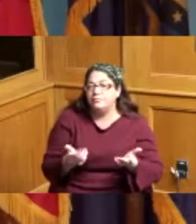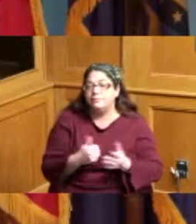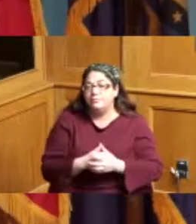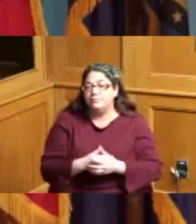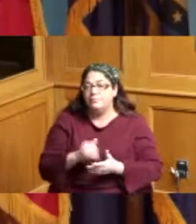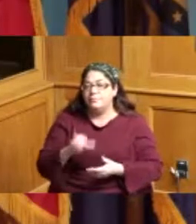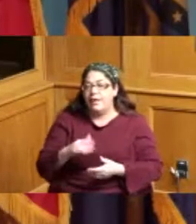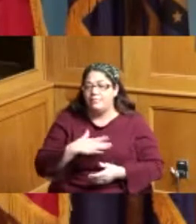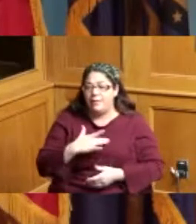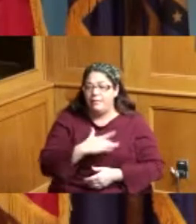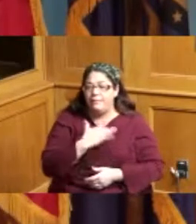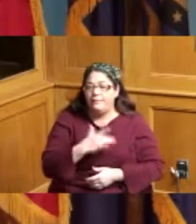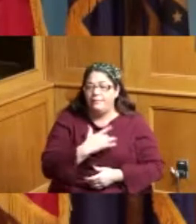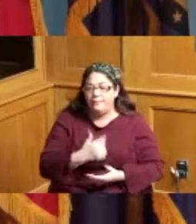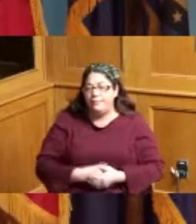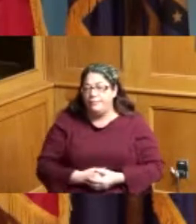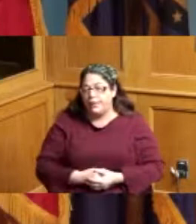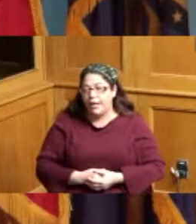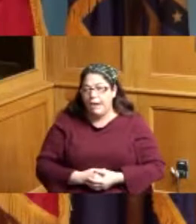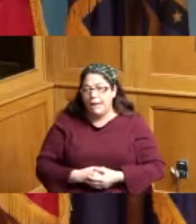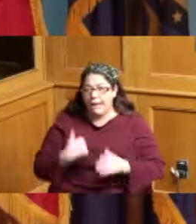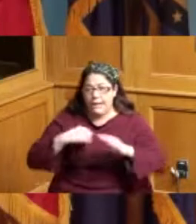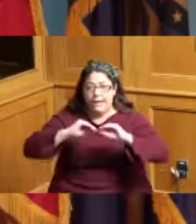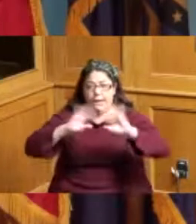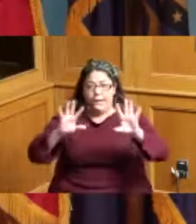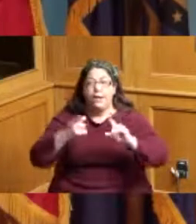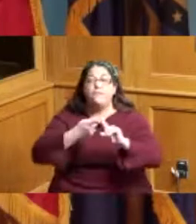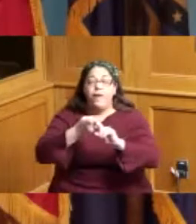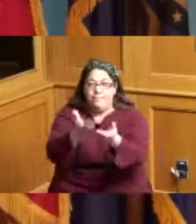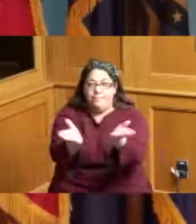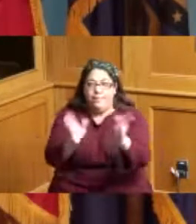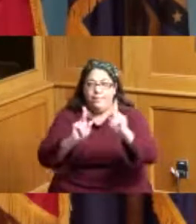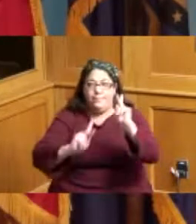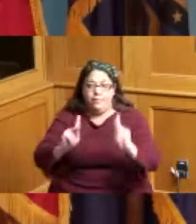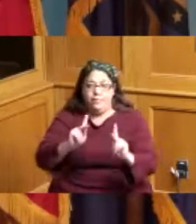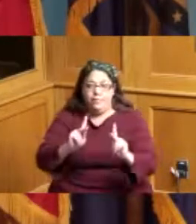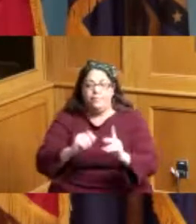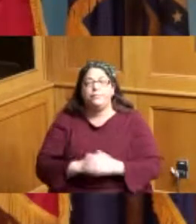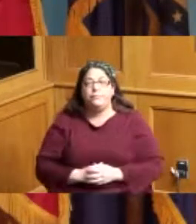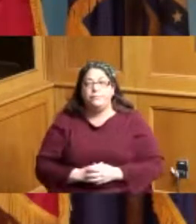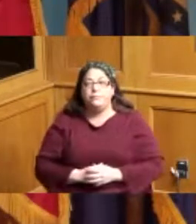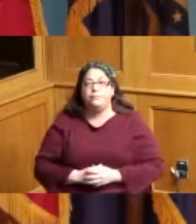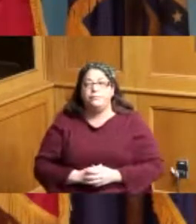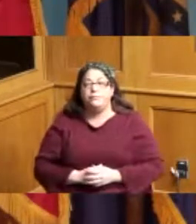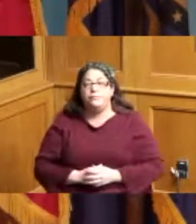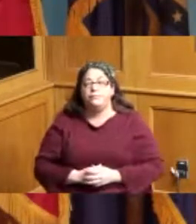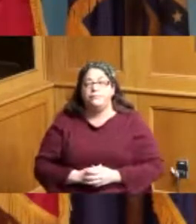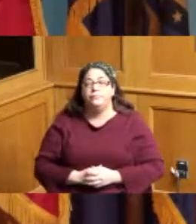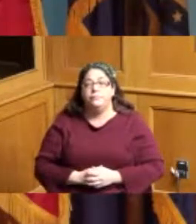I've heard and I want to be clear this came from the people and I'm sure I mean it's all over